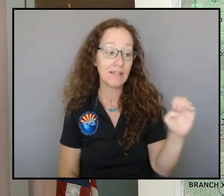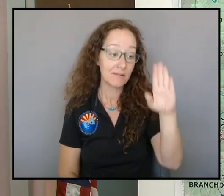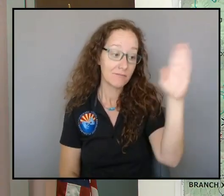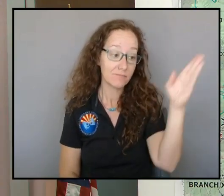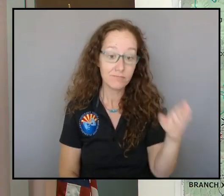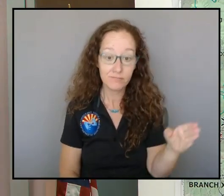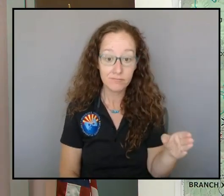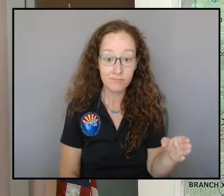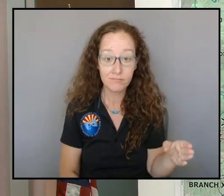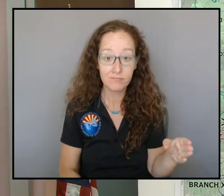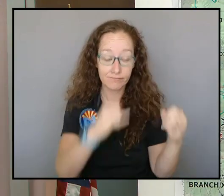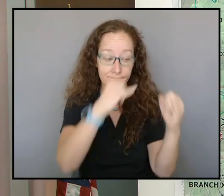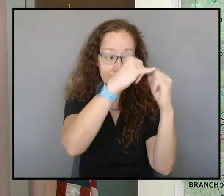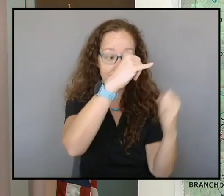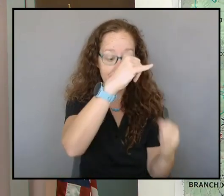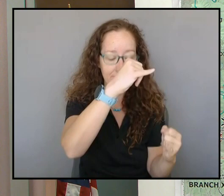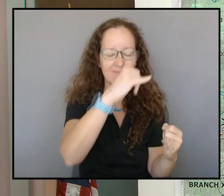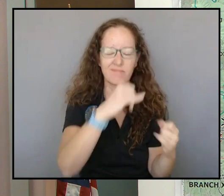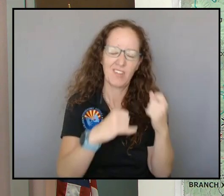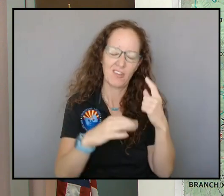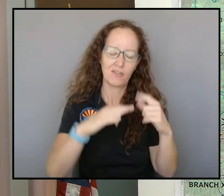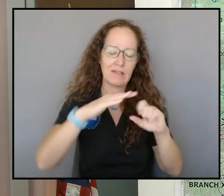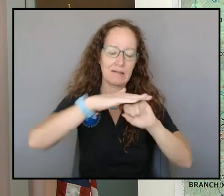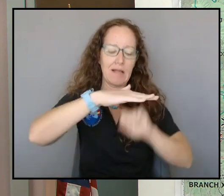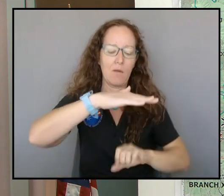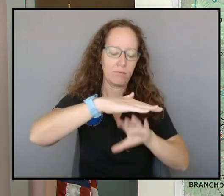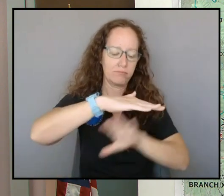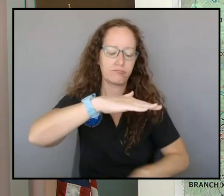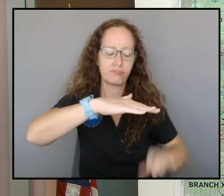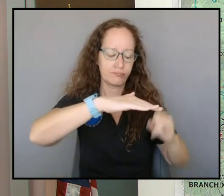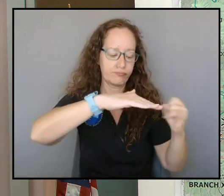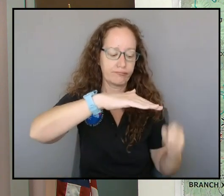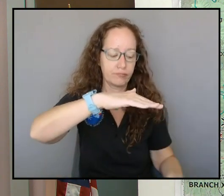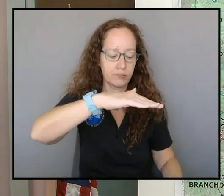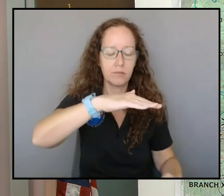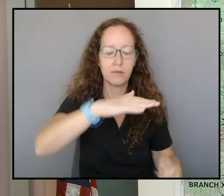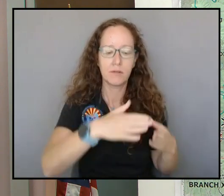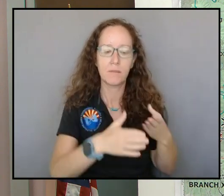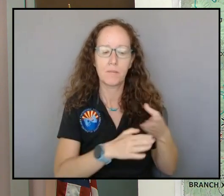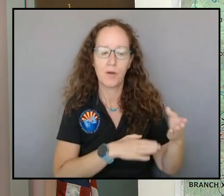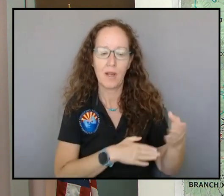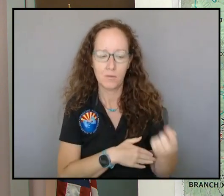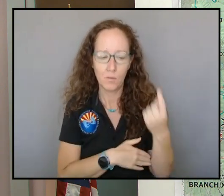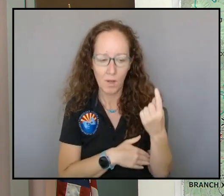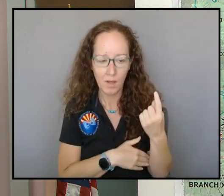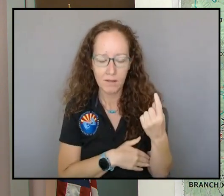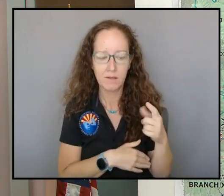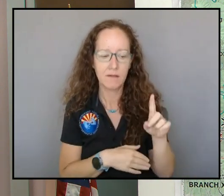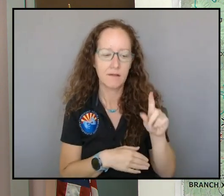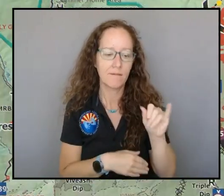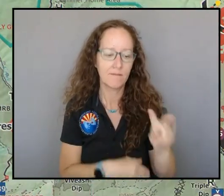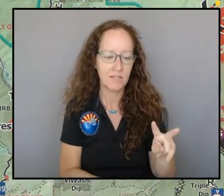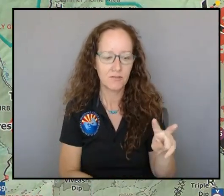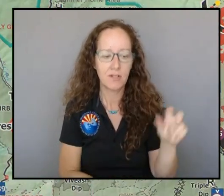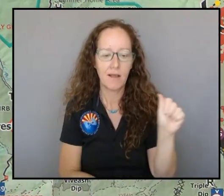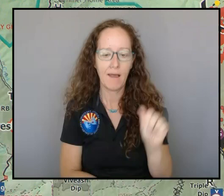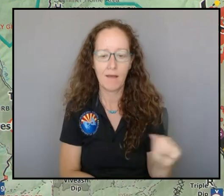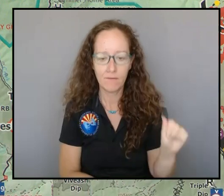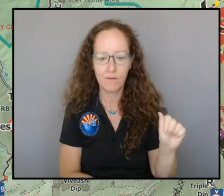the South Zone. What we call Branch One, Division Alpha and Bravo. In there we have two repair groups that are working.